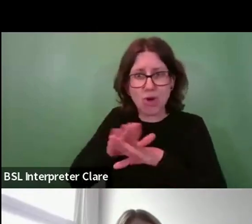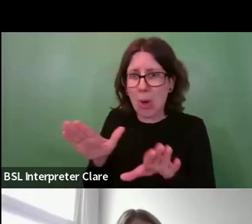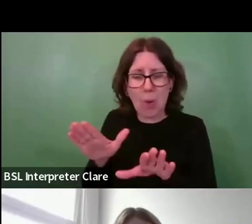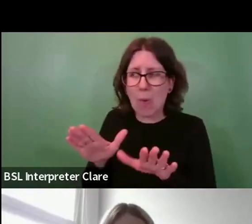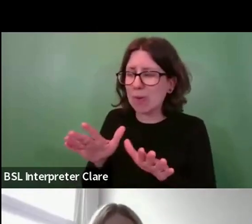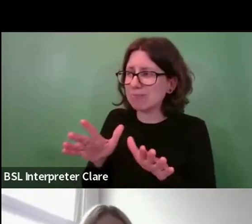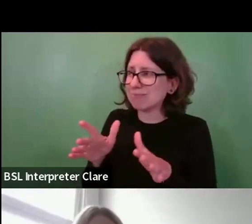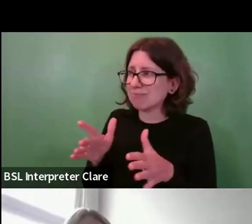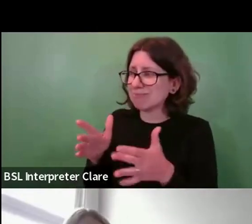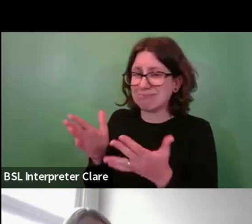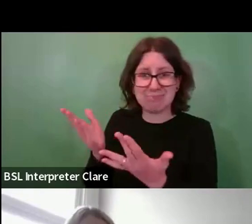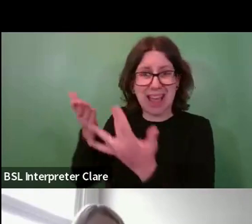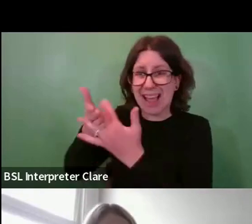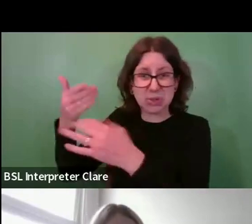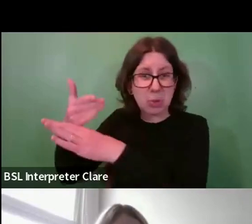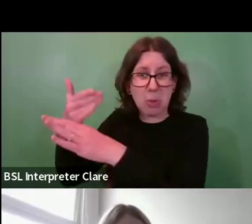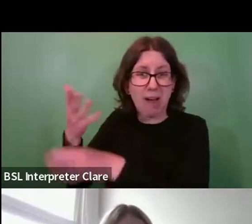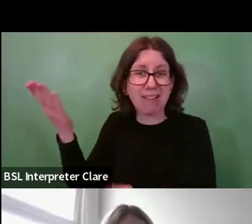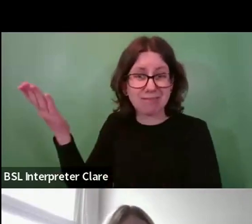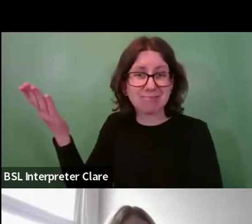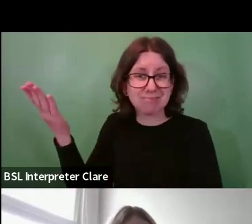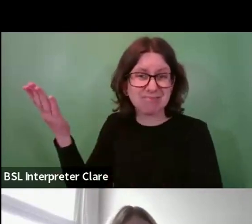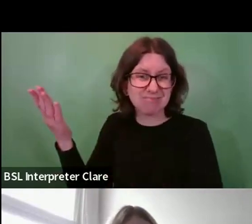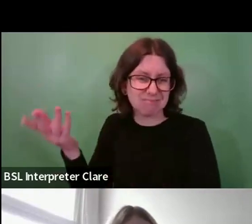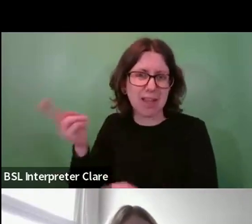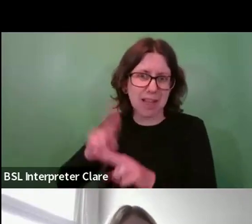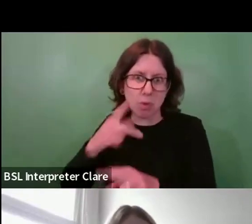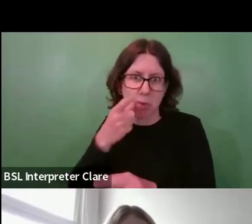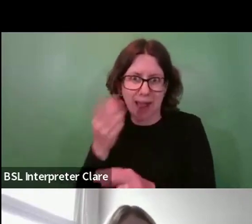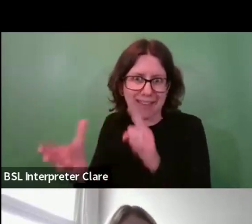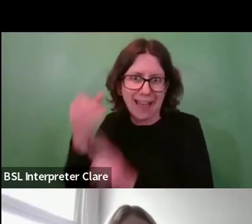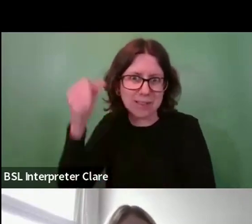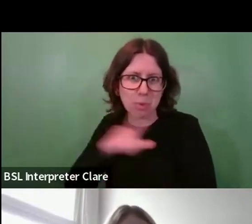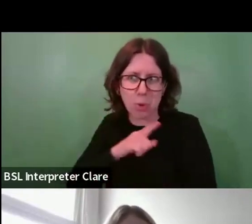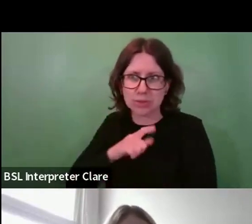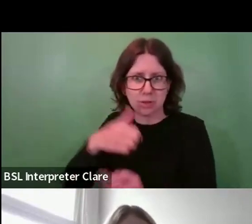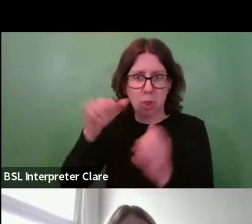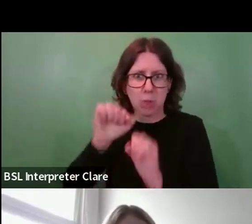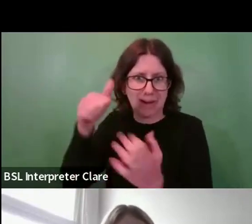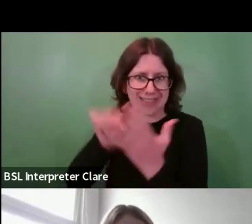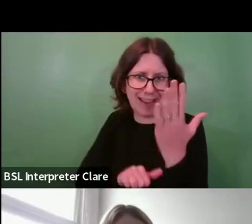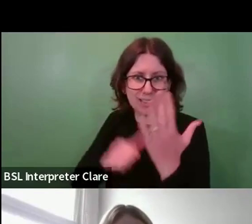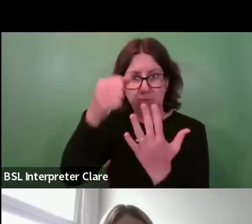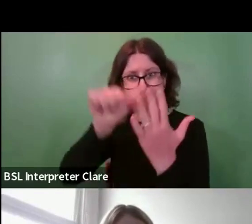responsibility through access to work if you can get it anyway because the waiting list is so long, but still. We won't go there.